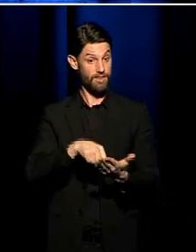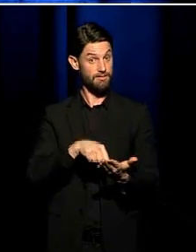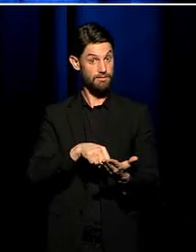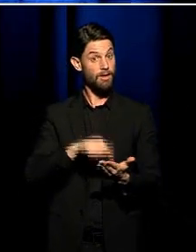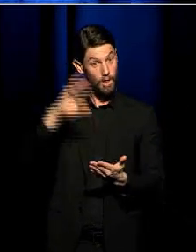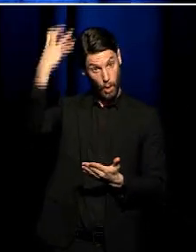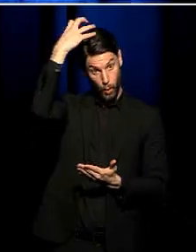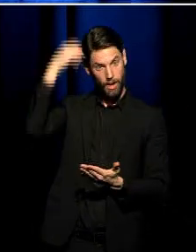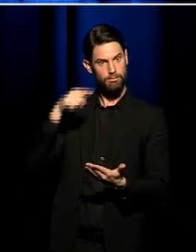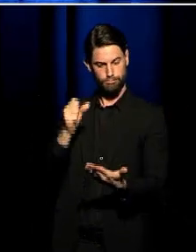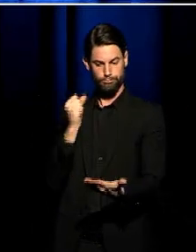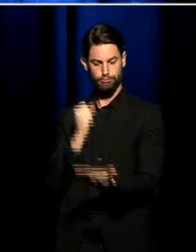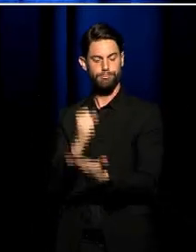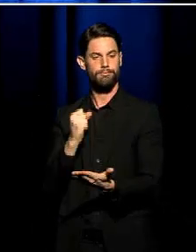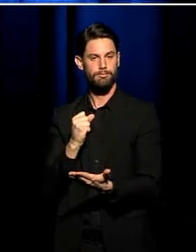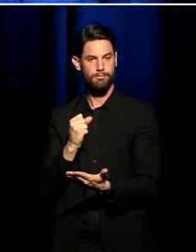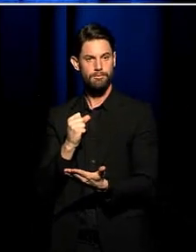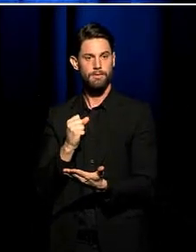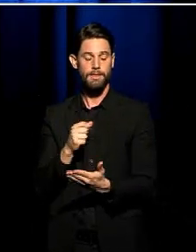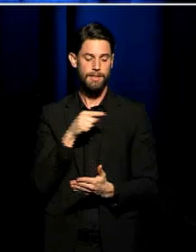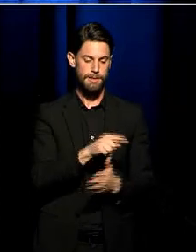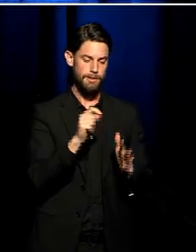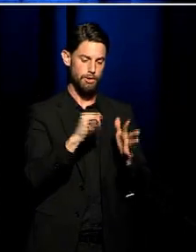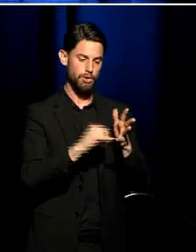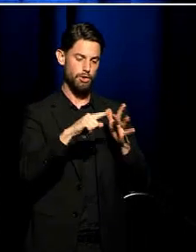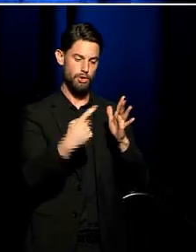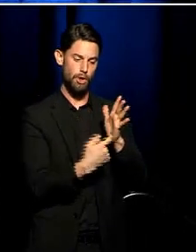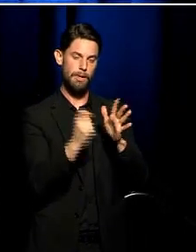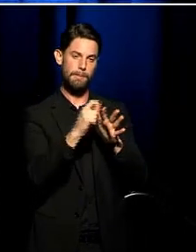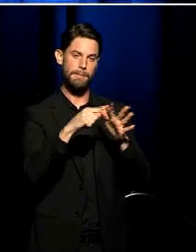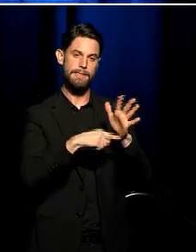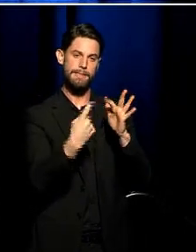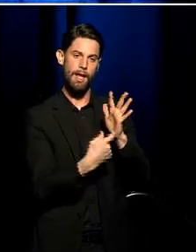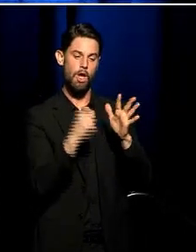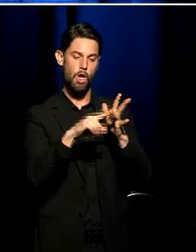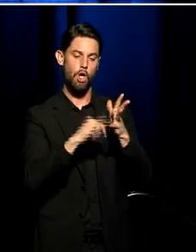General the Honourable Sir Peter Cosgrove AK MC, retired, Governor-General of